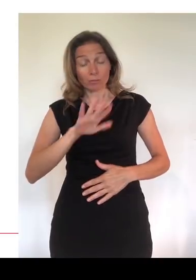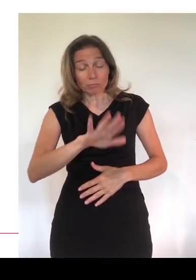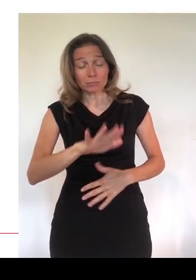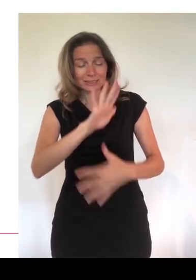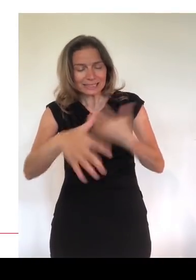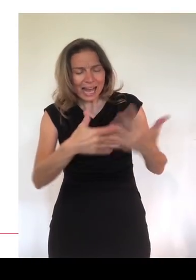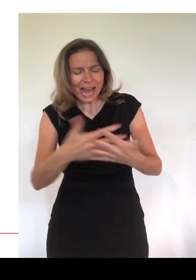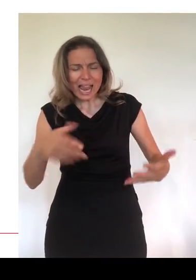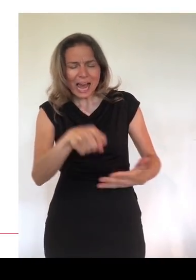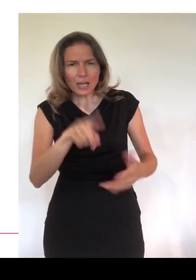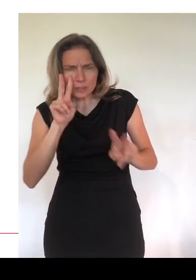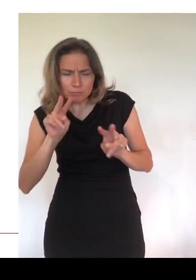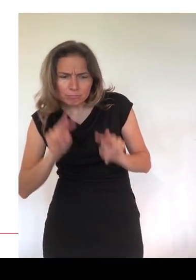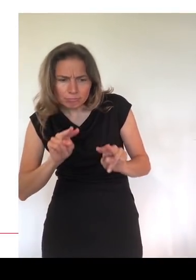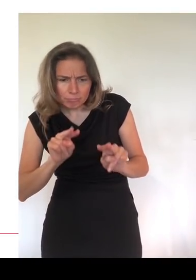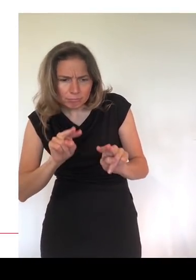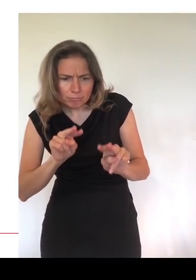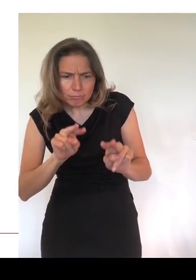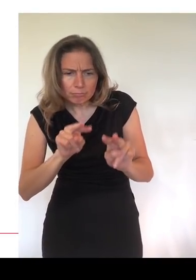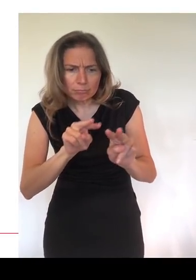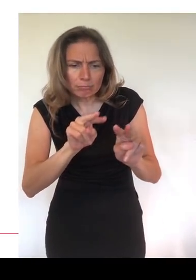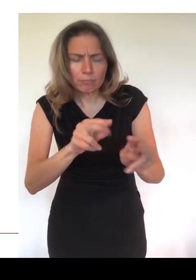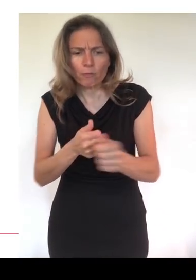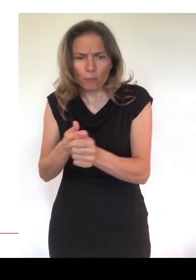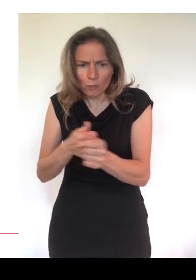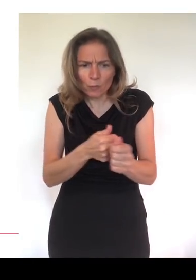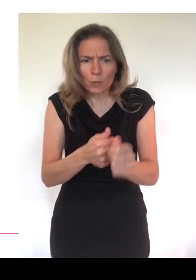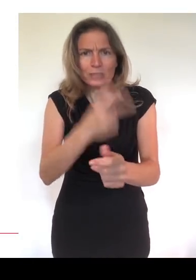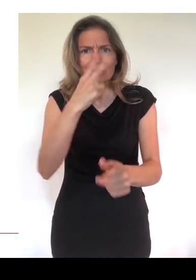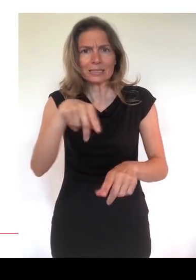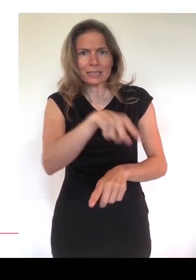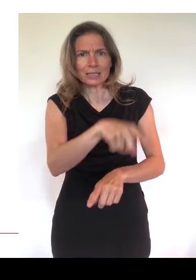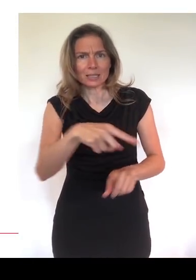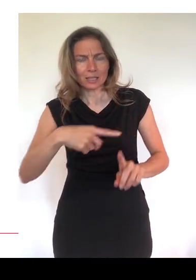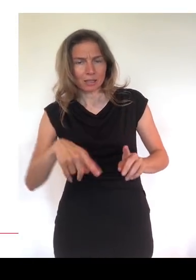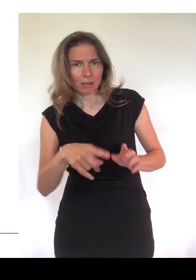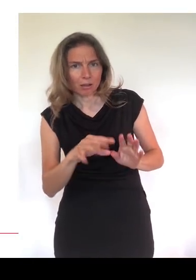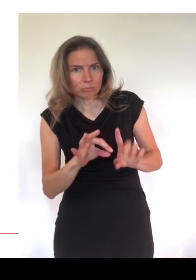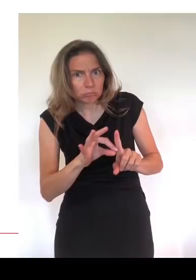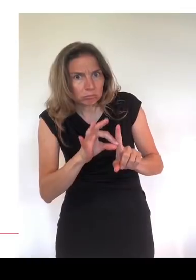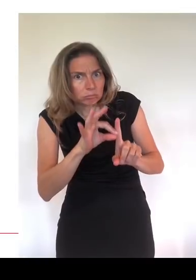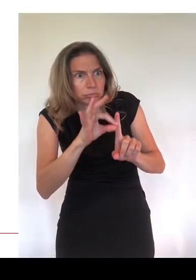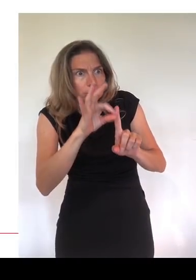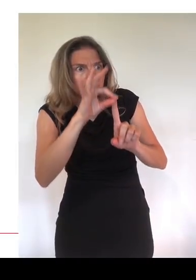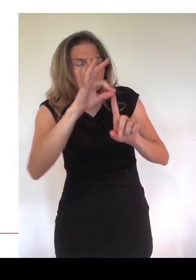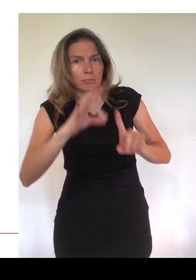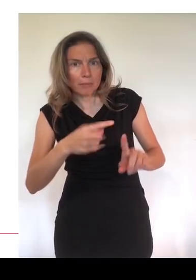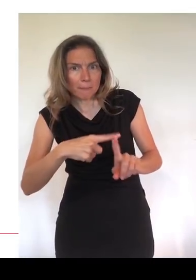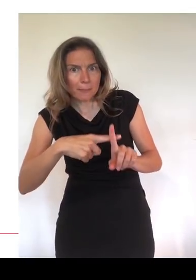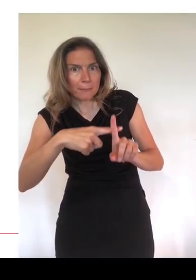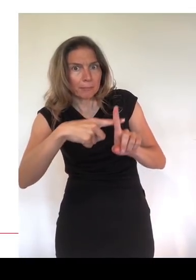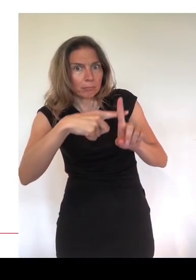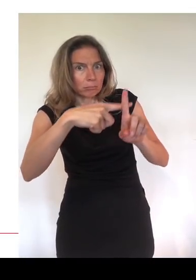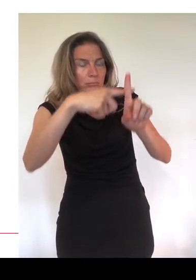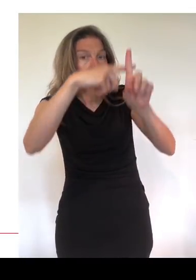early sign language development of these young children and the tool is